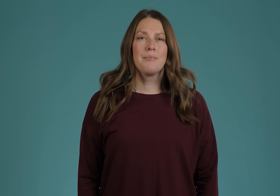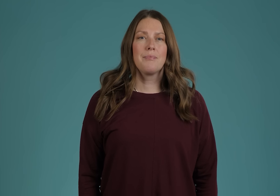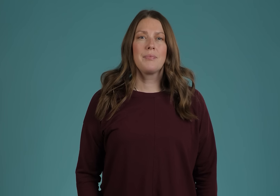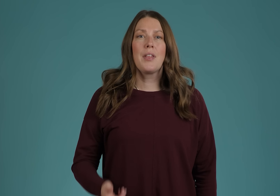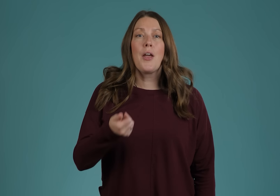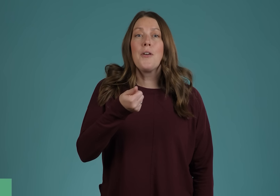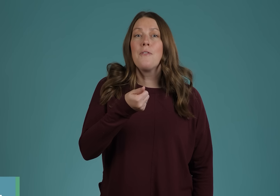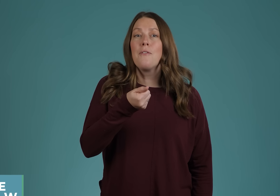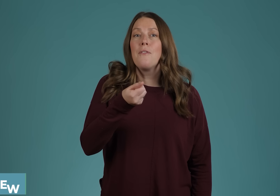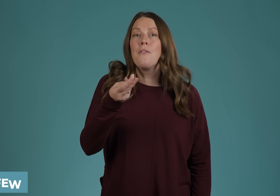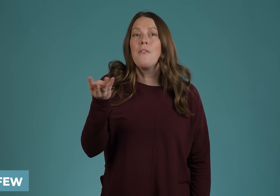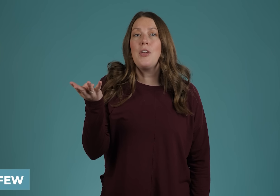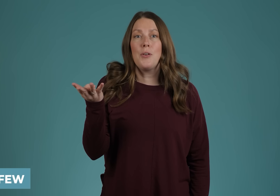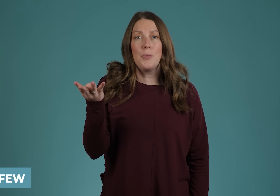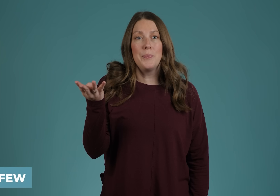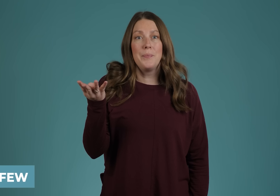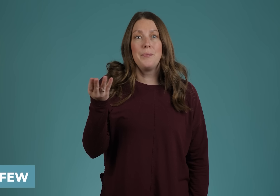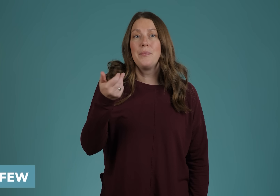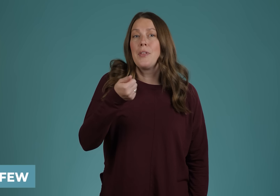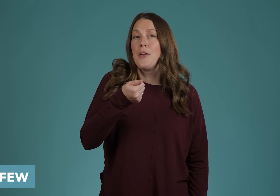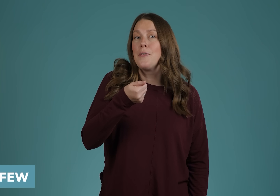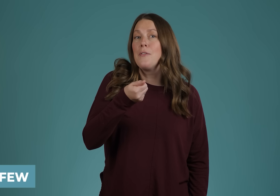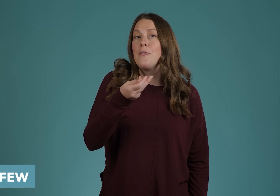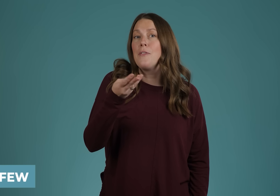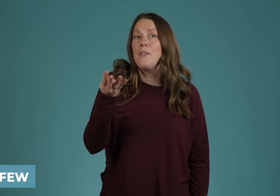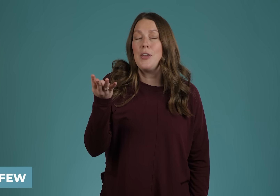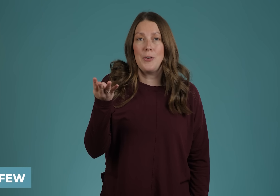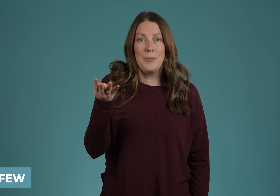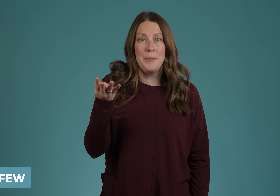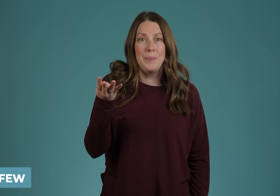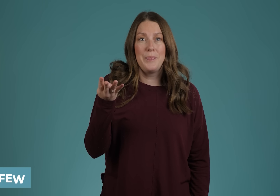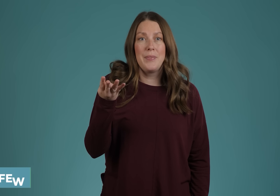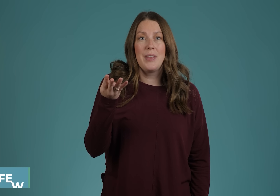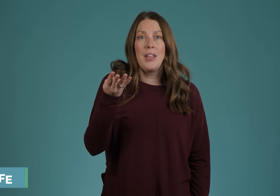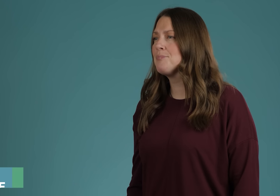Few